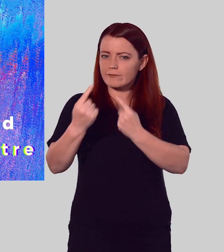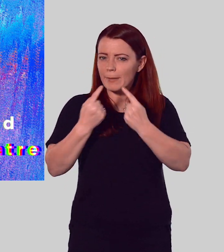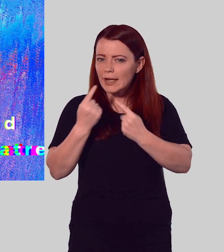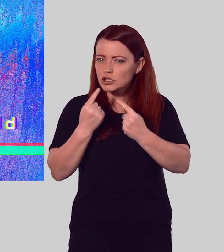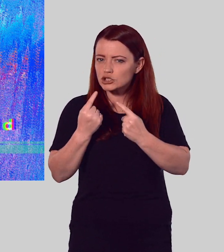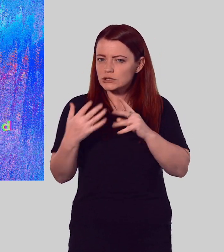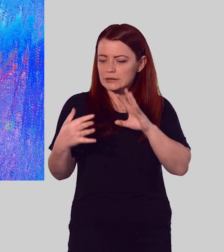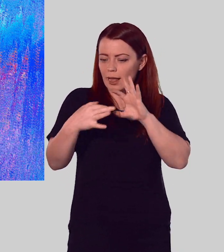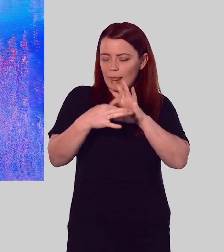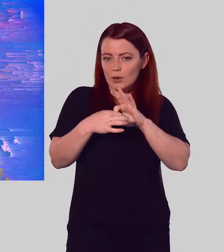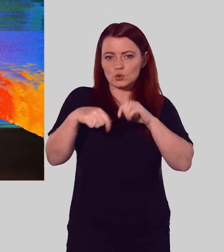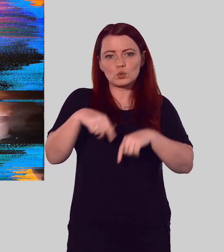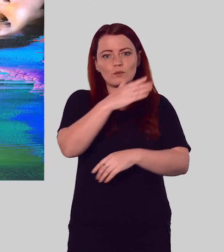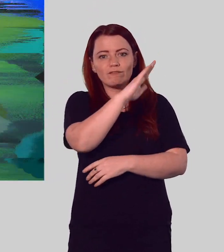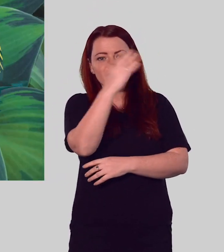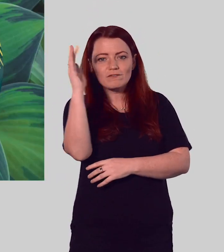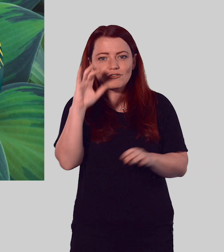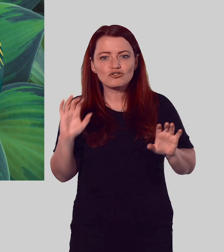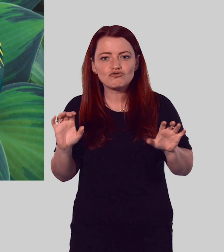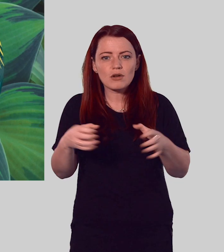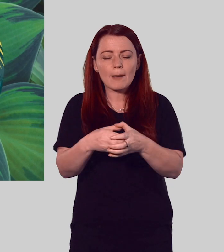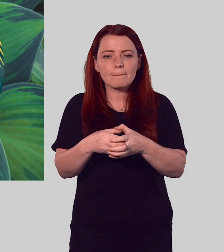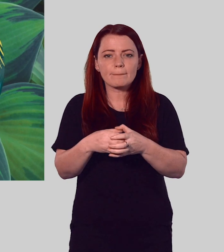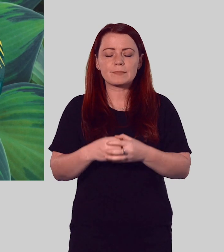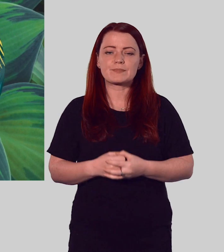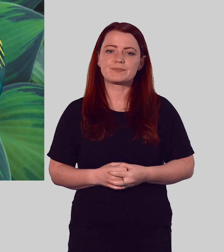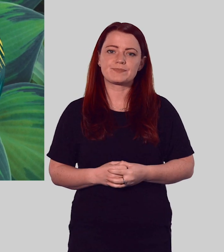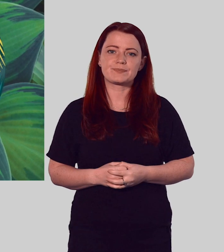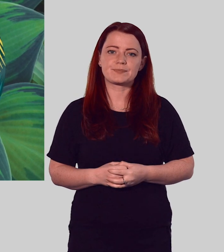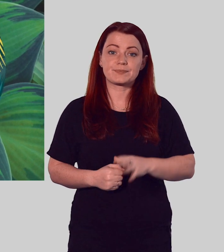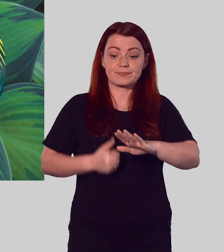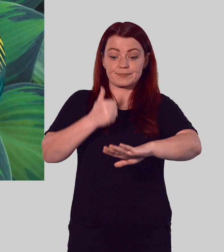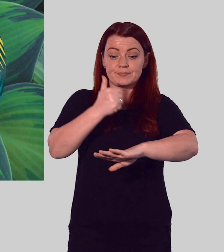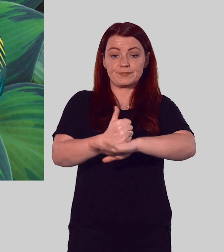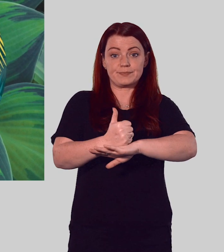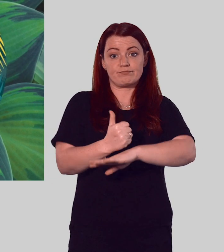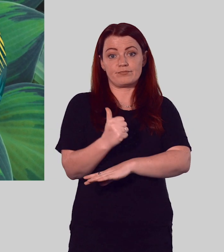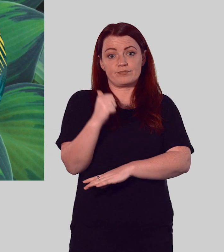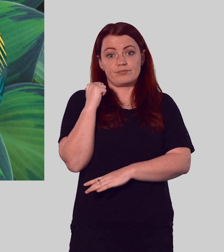Forest Tribe. It was established in 2017